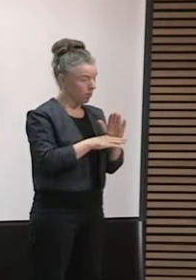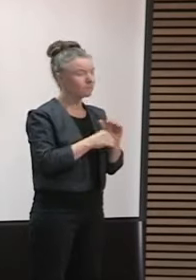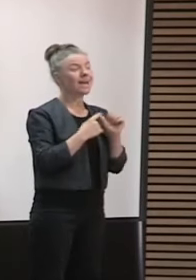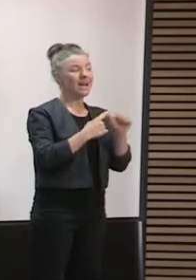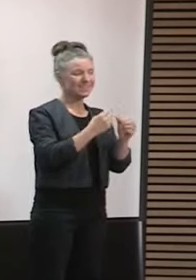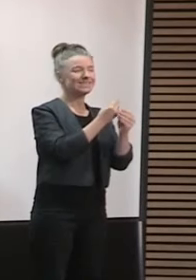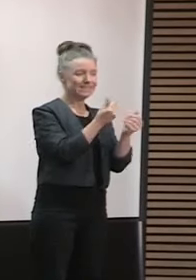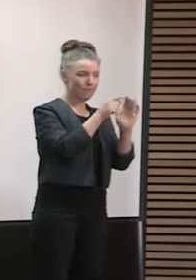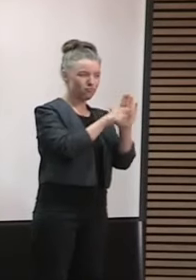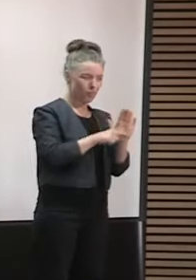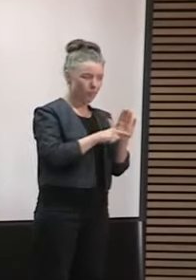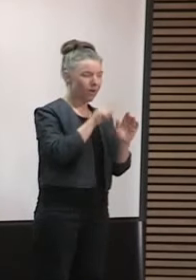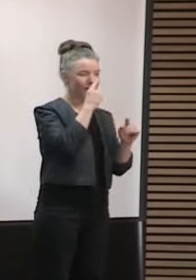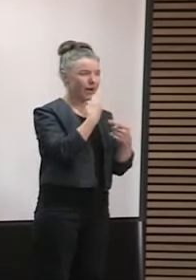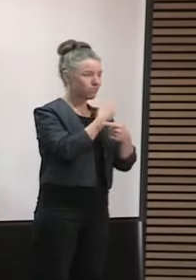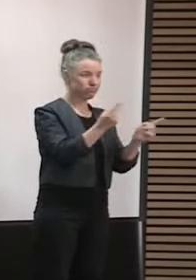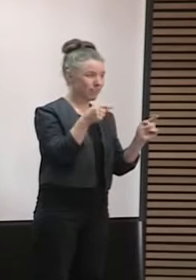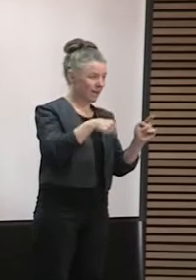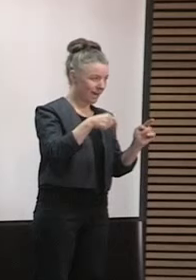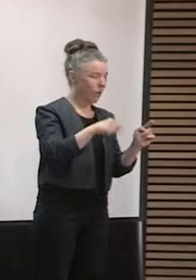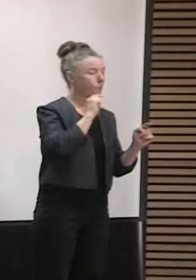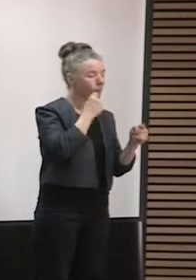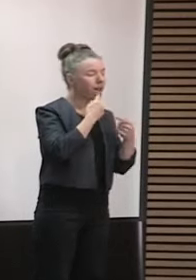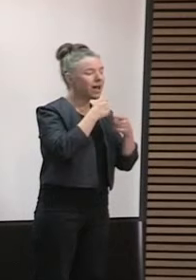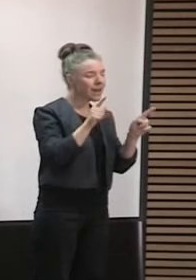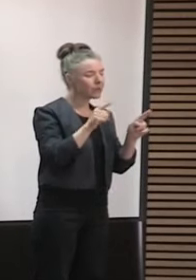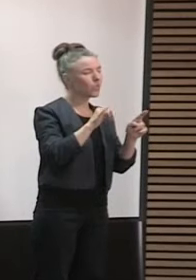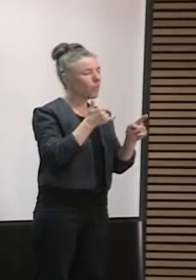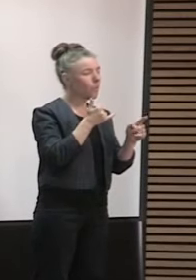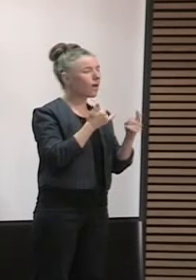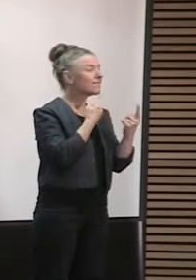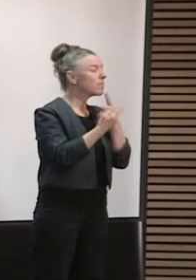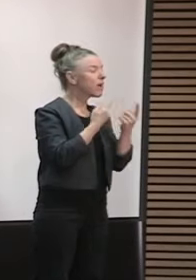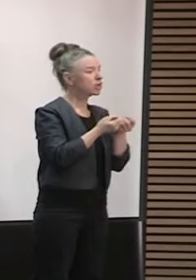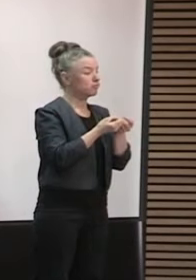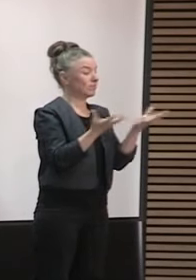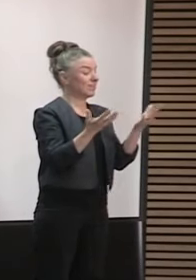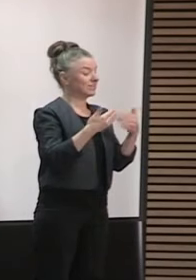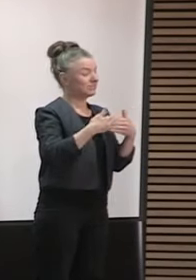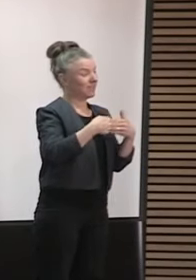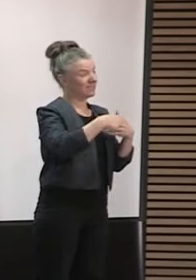good-quality careers advice to those young people so they know what's available to them.